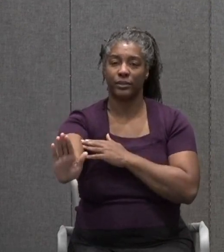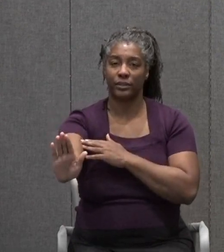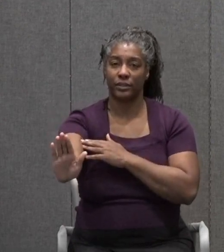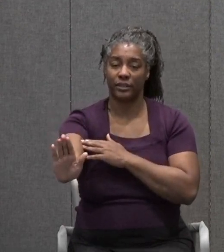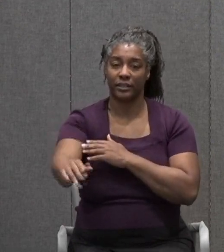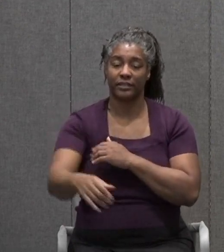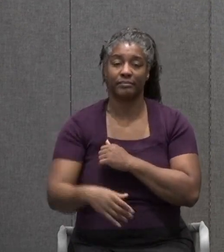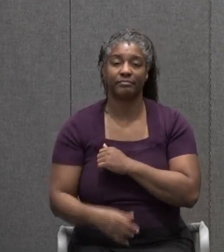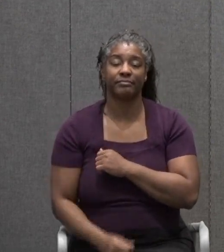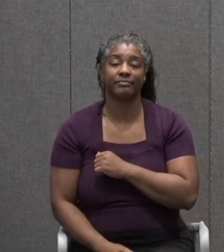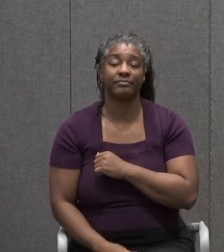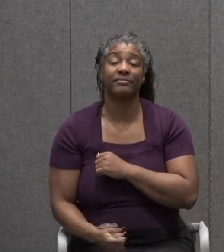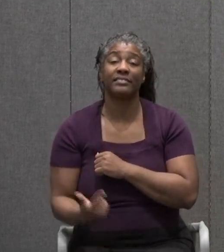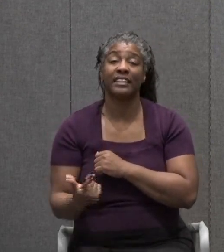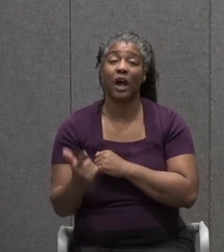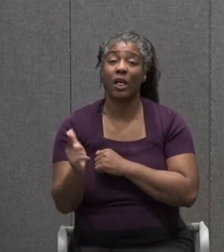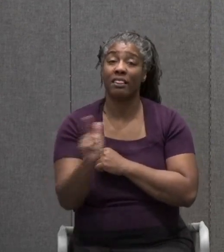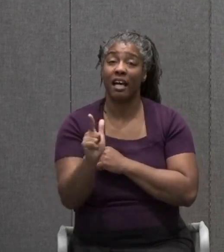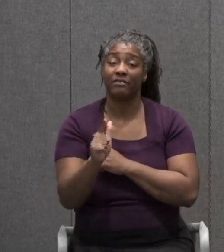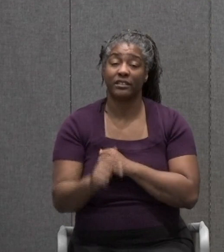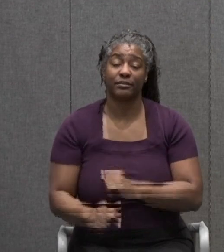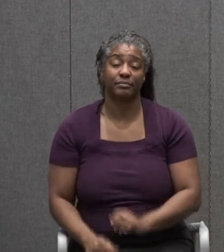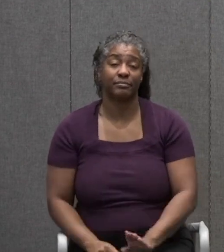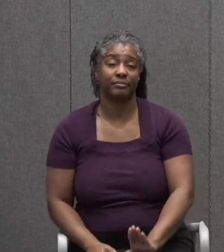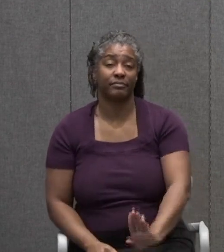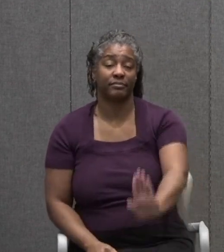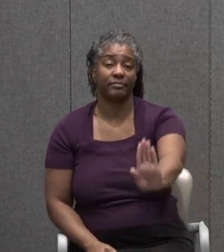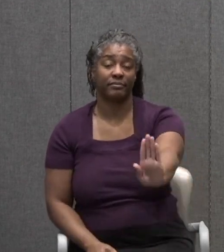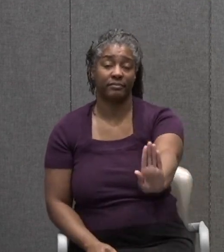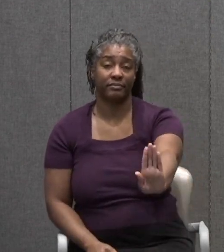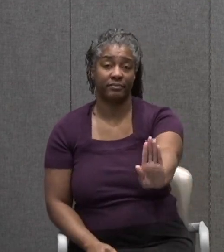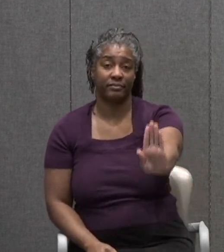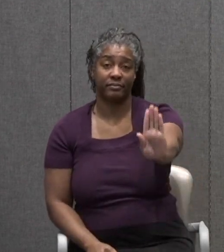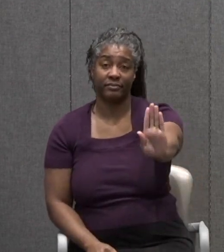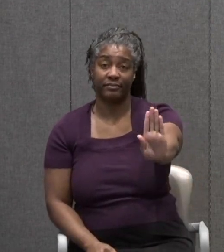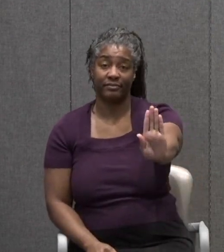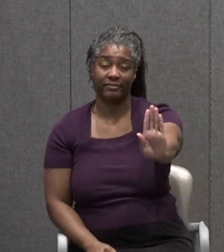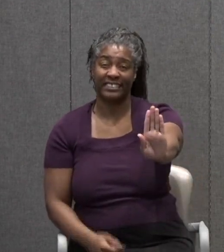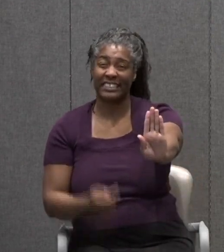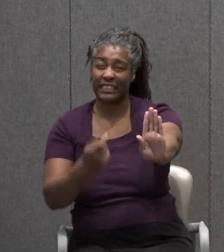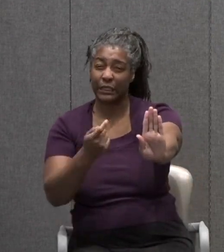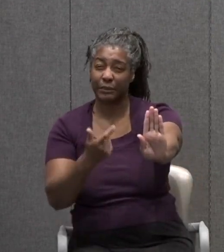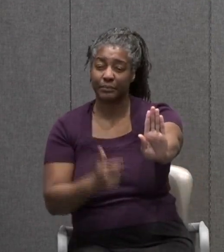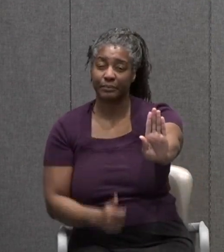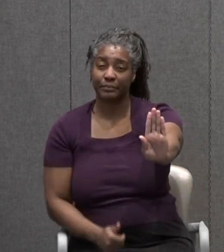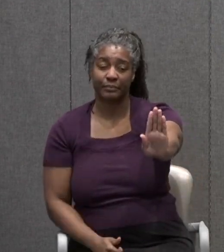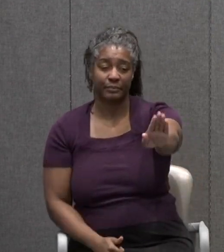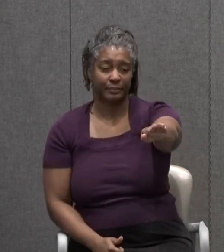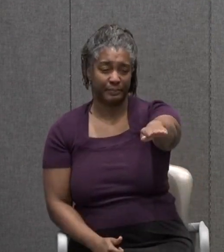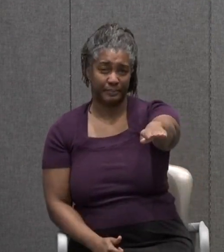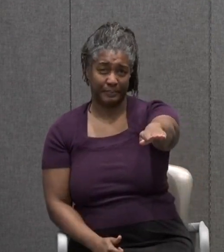Let's take the left leg, let's barely lift that up, and point our toes and tighten our leg and hold it, hold it,